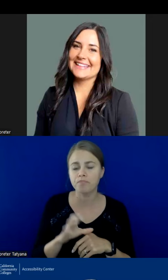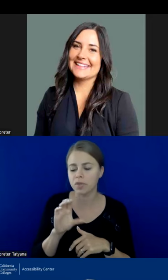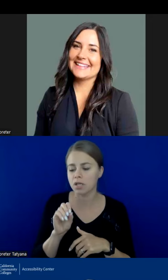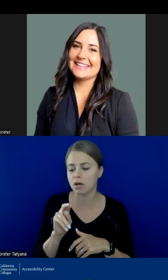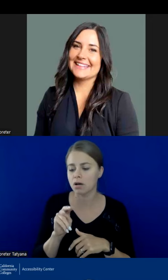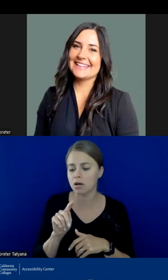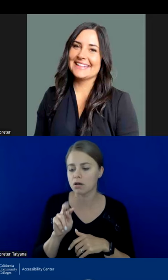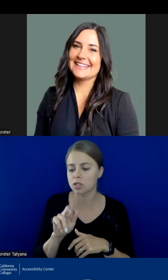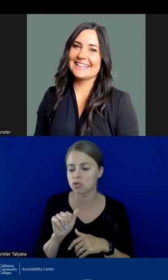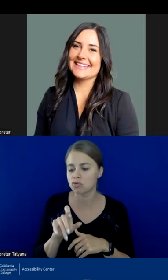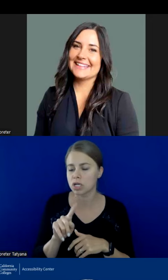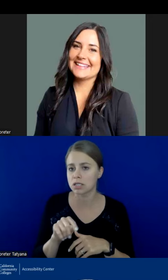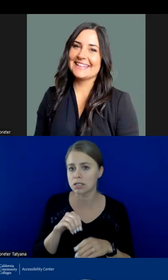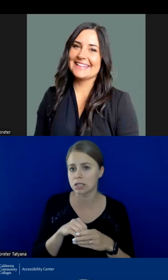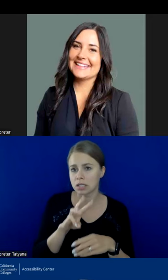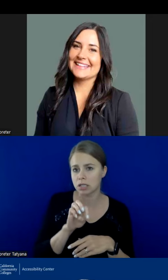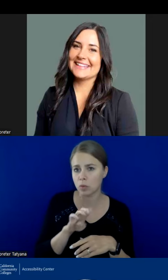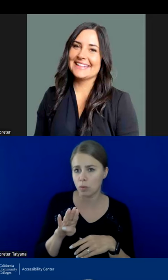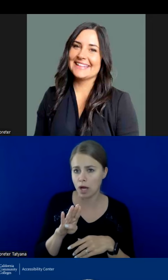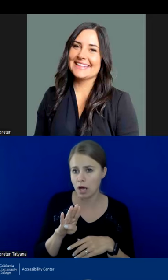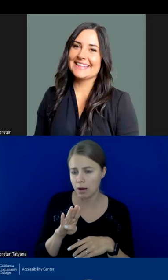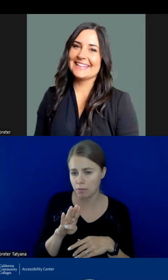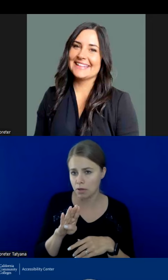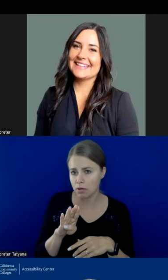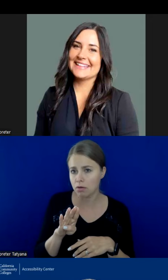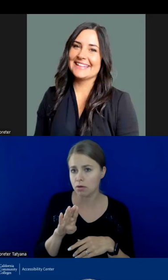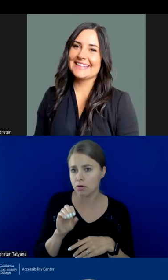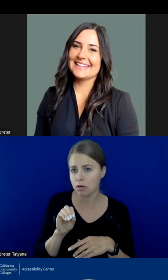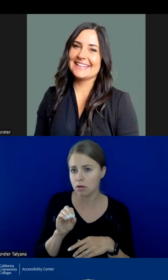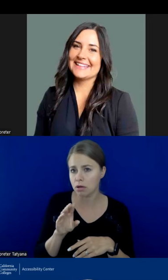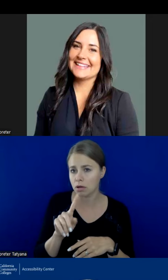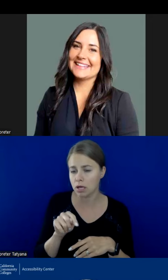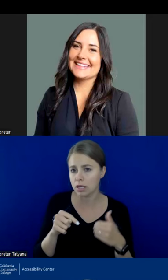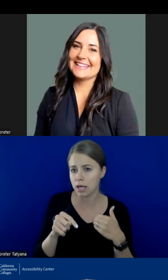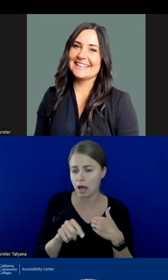in web context disability guidelines they have double a and triple a criteria.